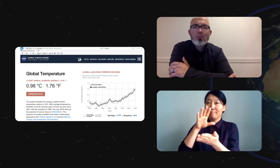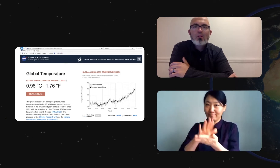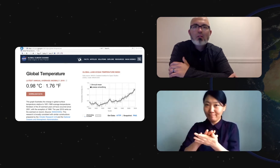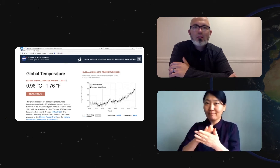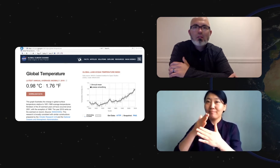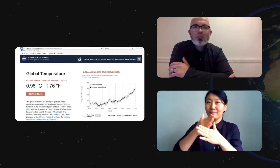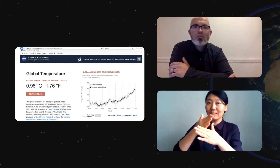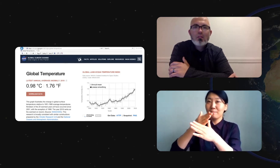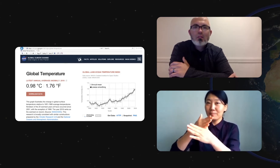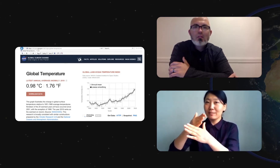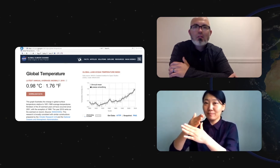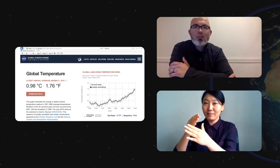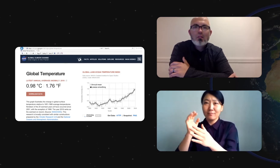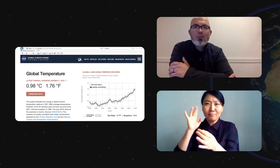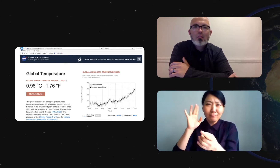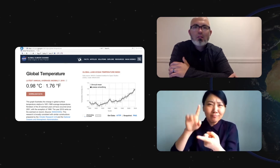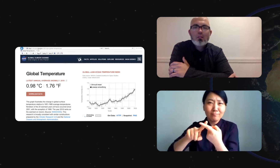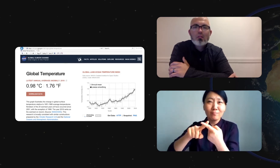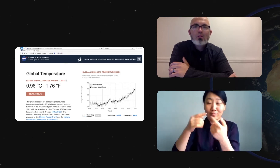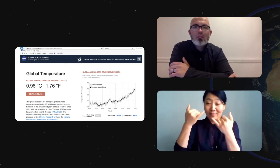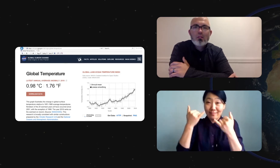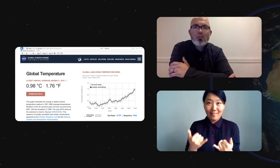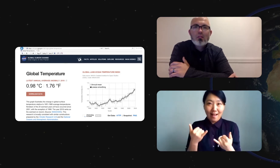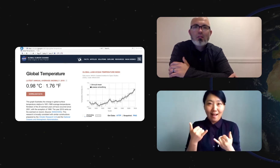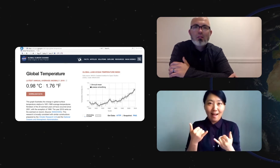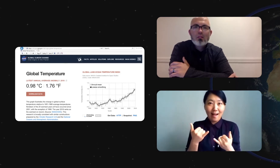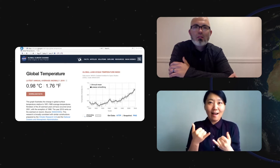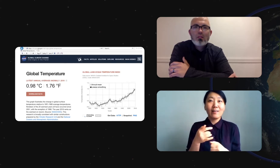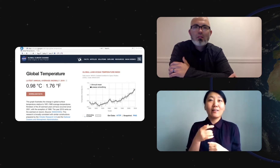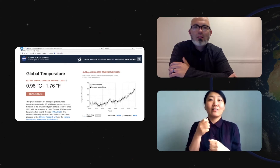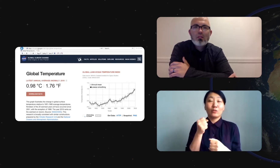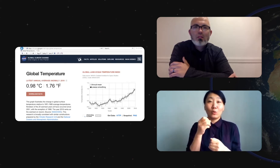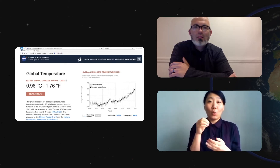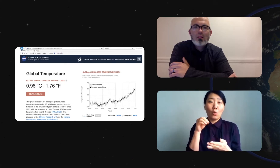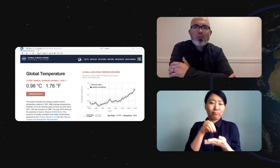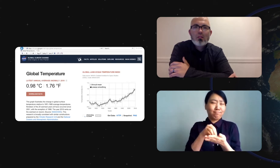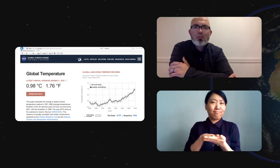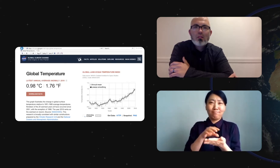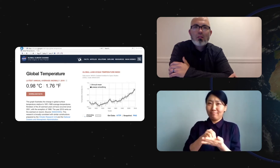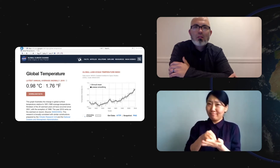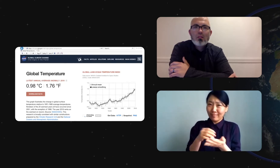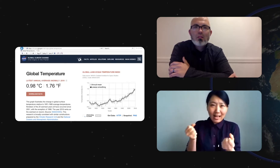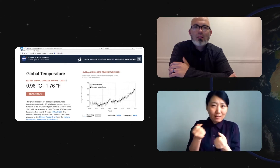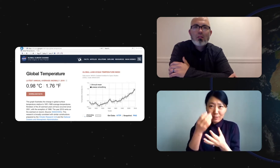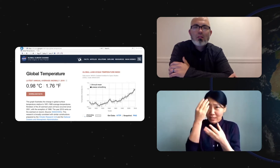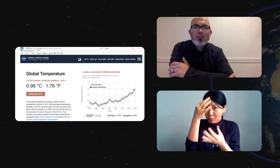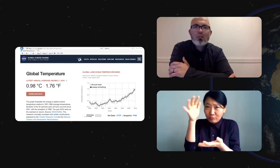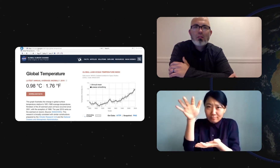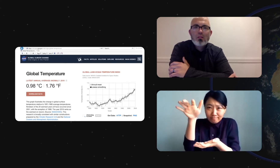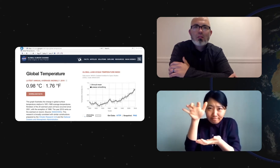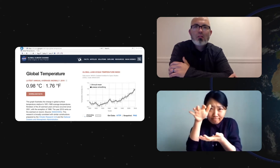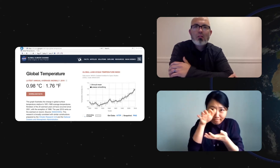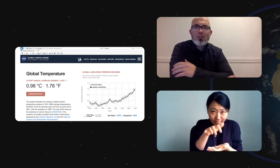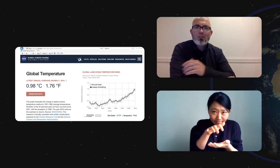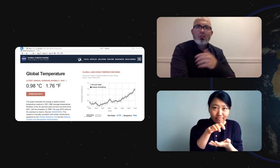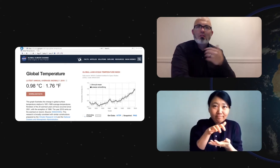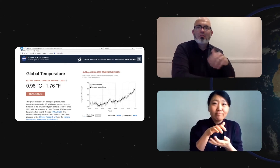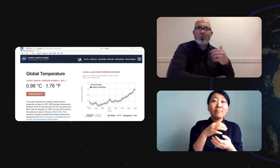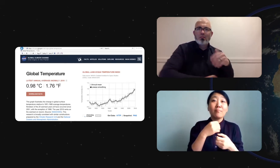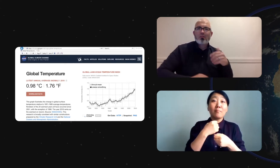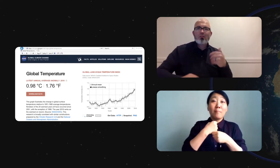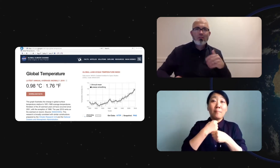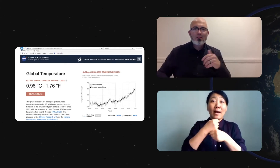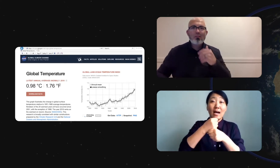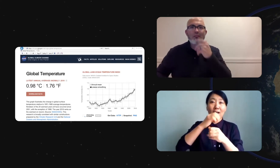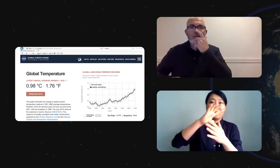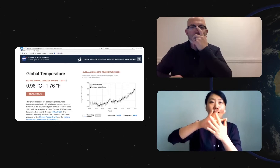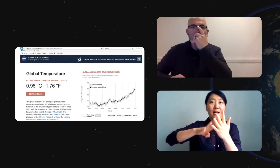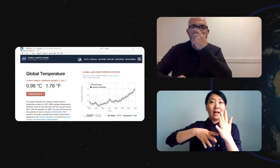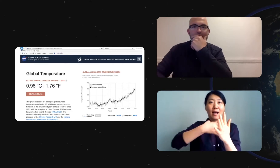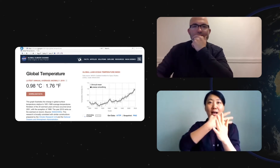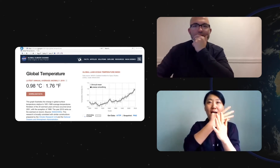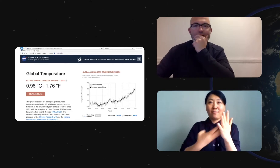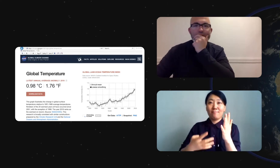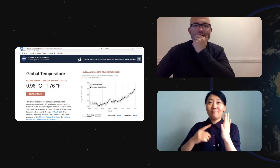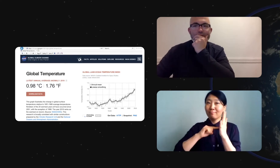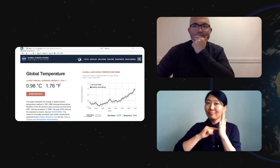All of this information is collected to make a chart.